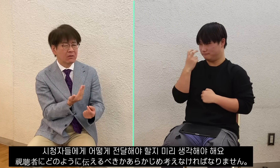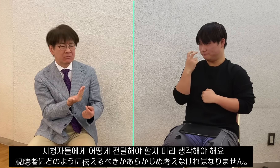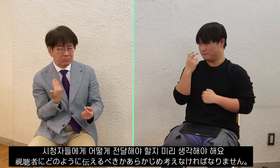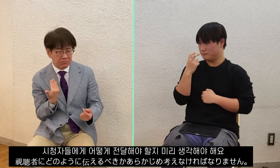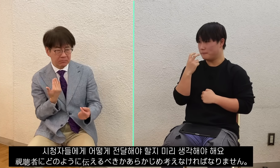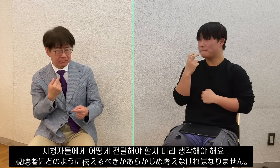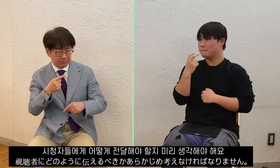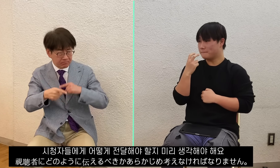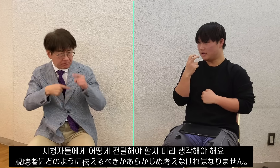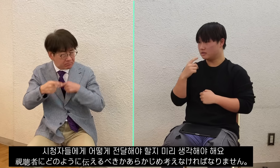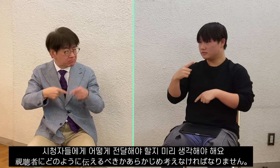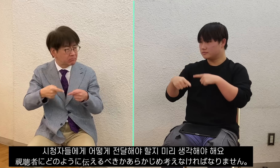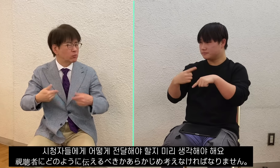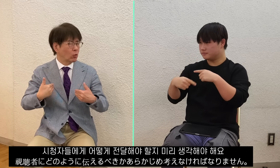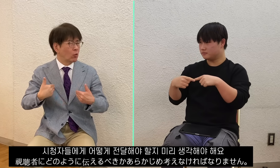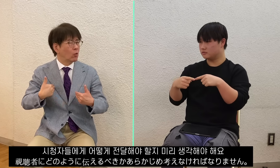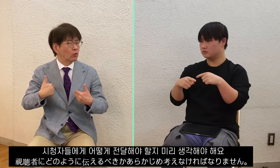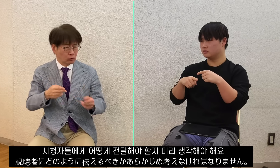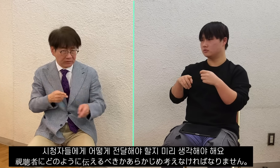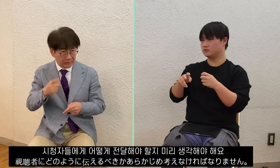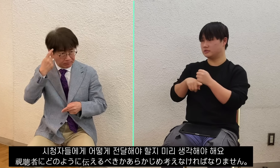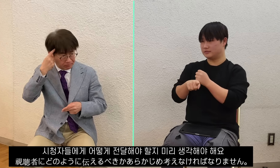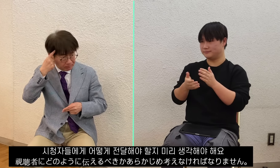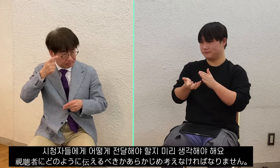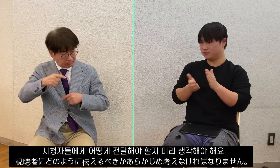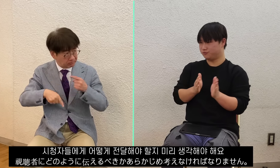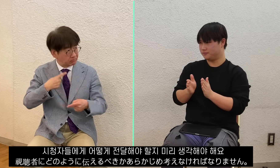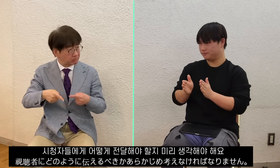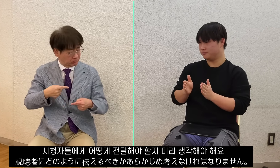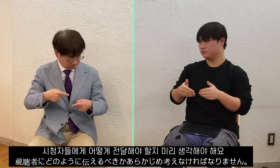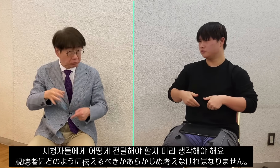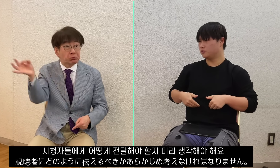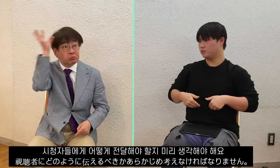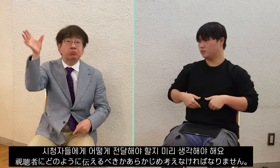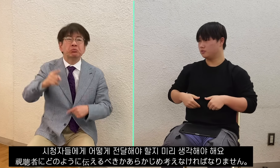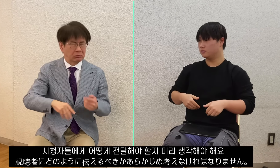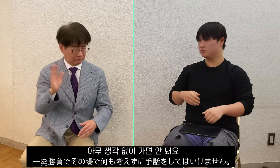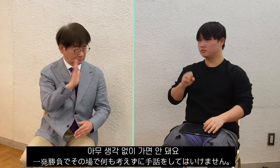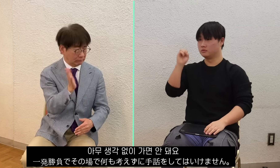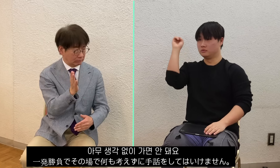and you have to think ahead of time how to deliver it to the audience.